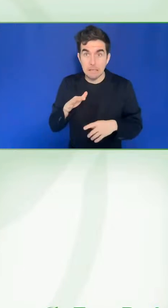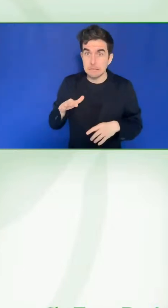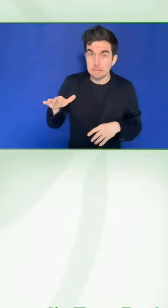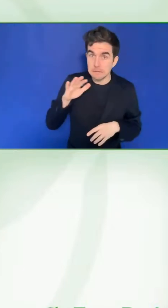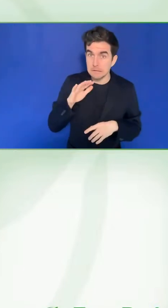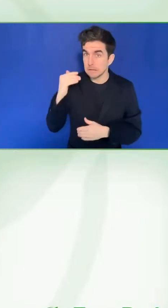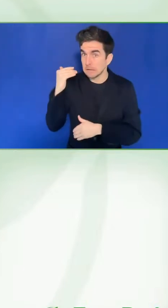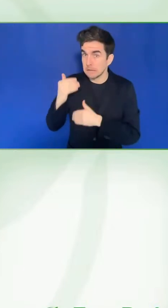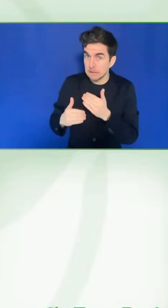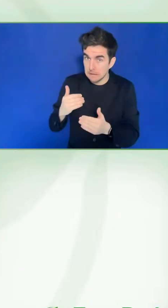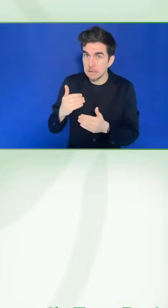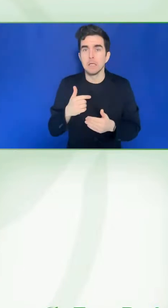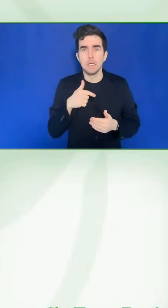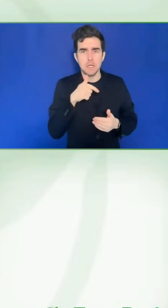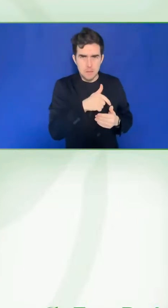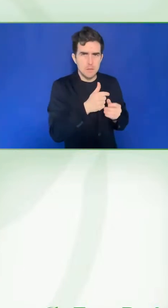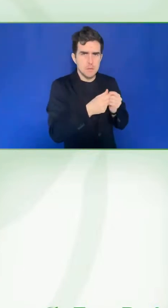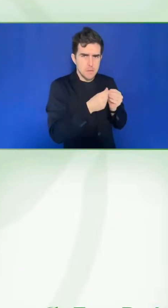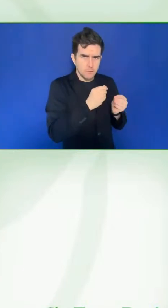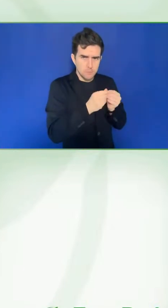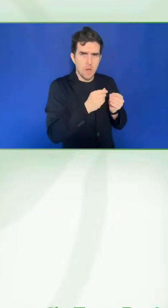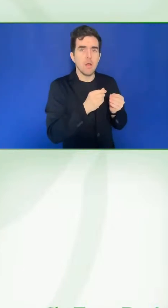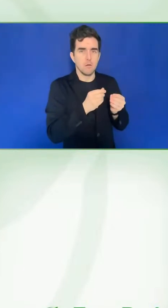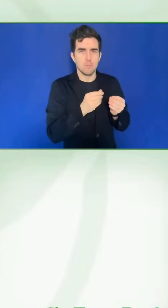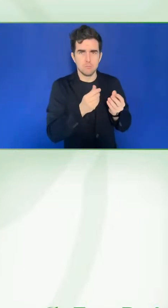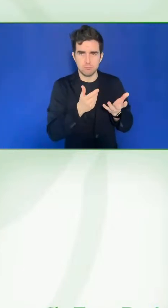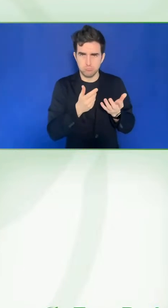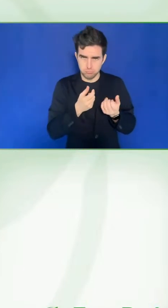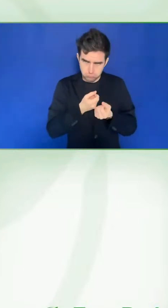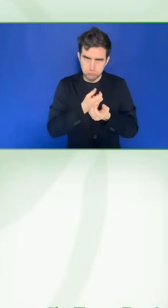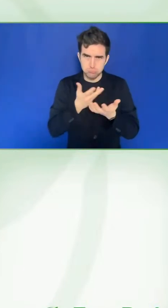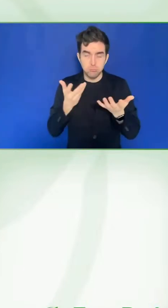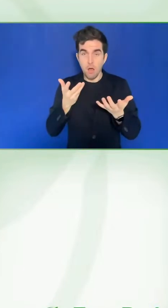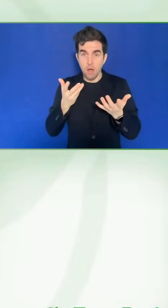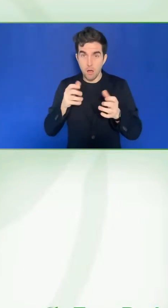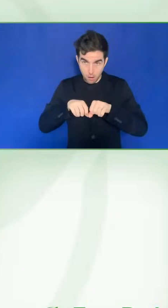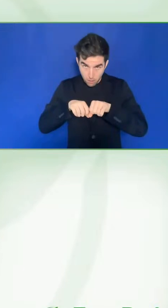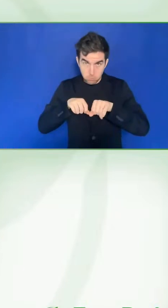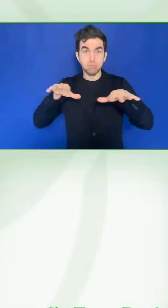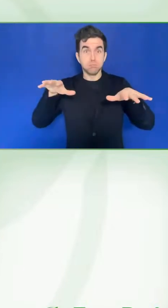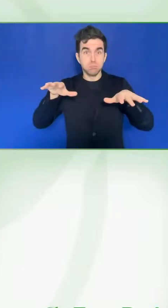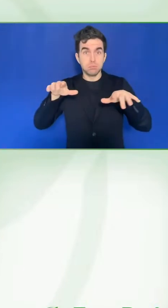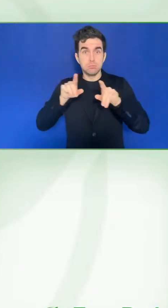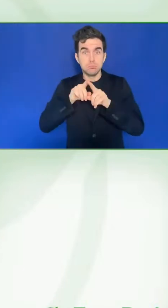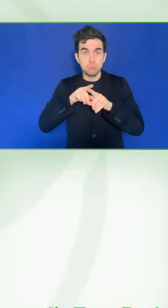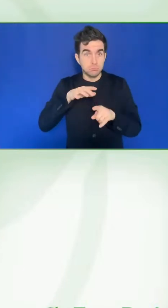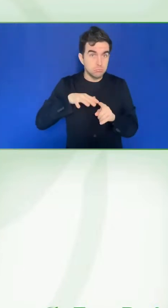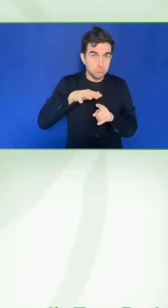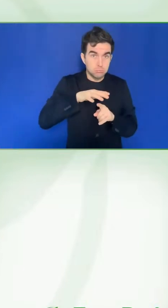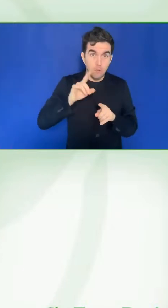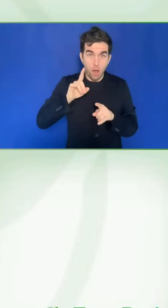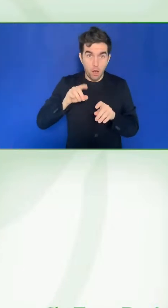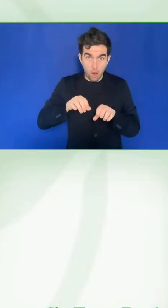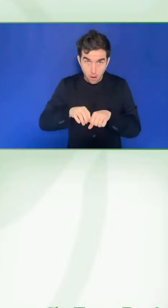what combines all of the invention that we said so far, that everyone moves at their